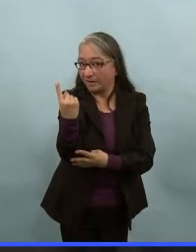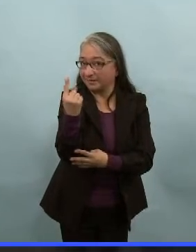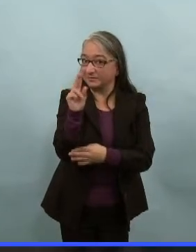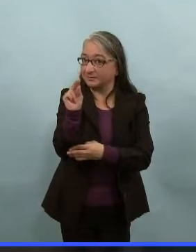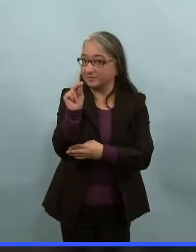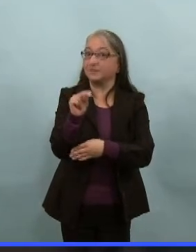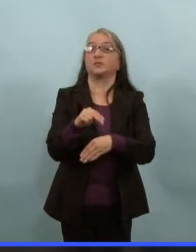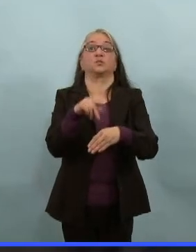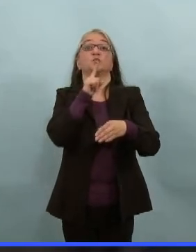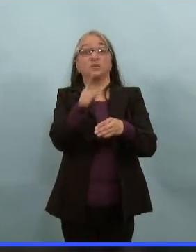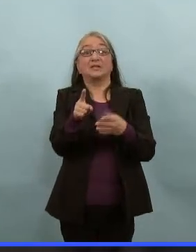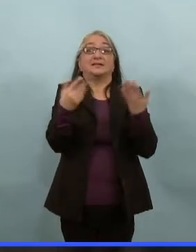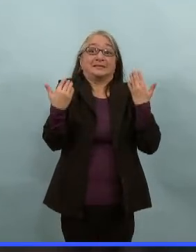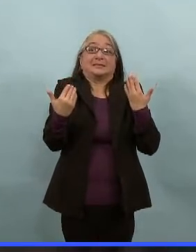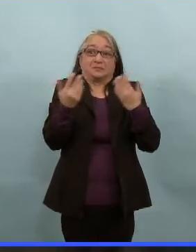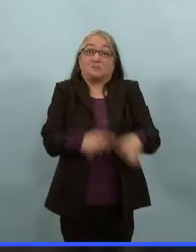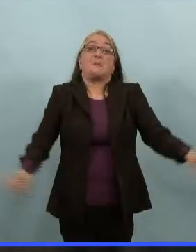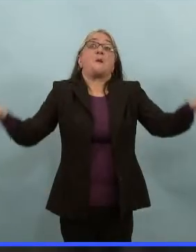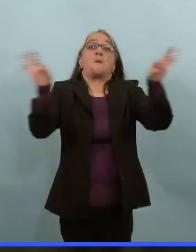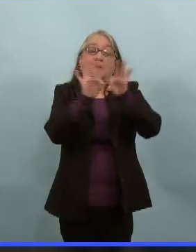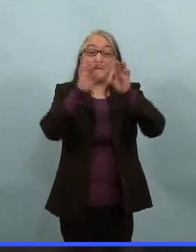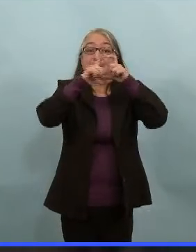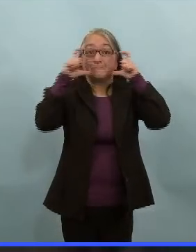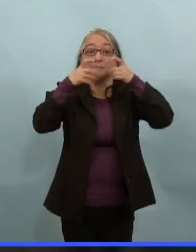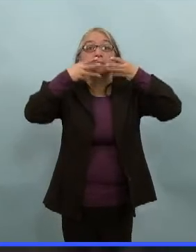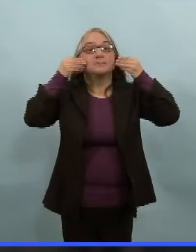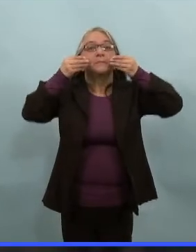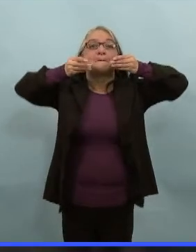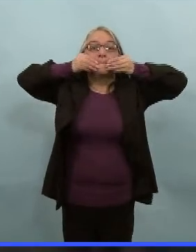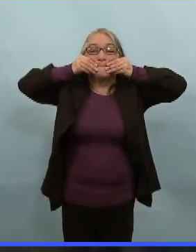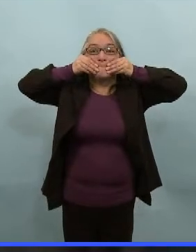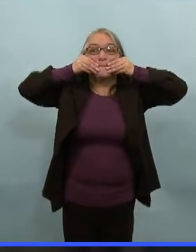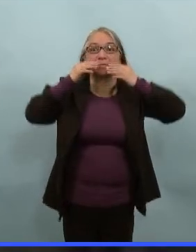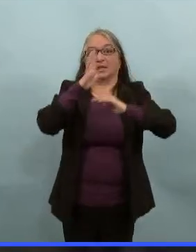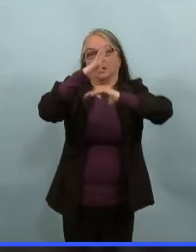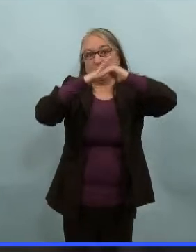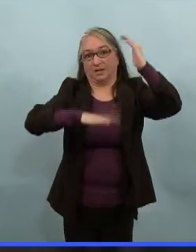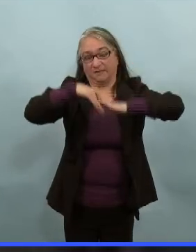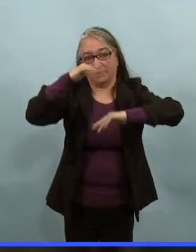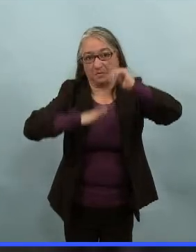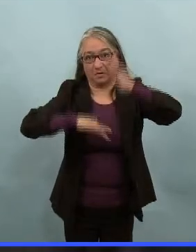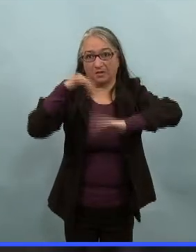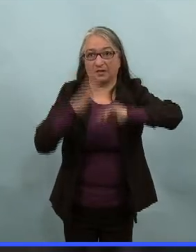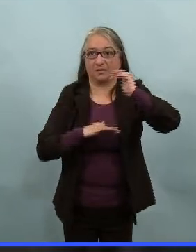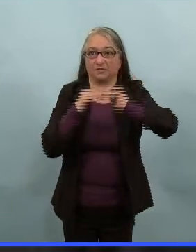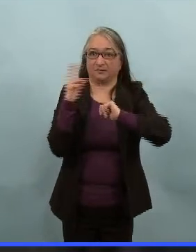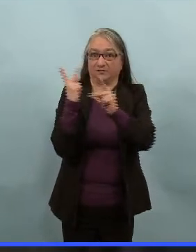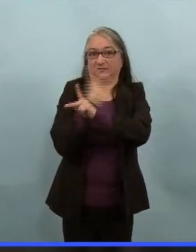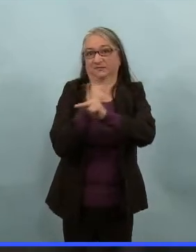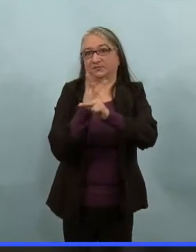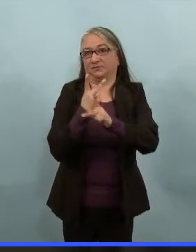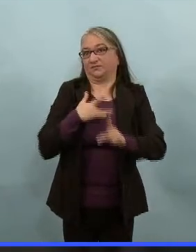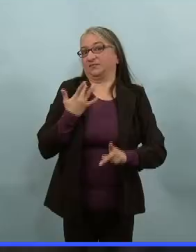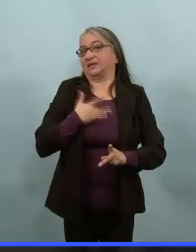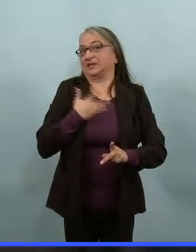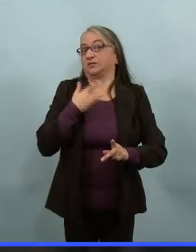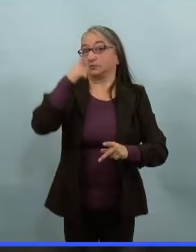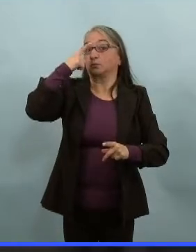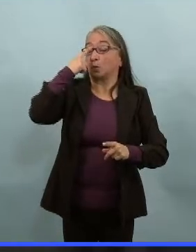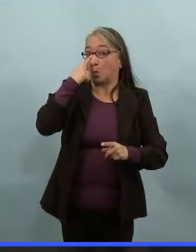fits properly you know you want to make sure it's comfortable there's a seal there's there's a nice covering of your nose your mouth and your chin but you always want to make sure you're not touching